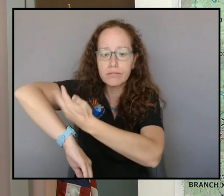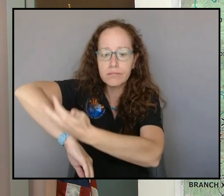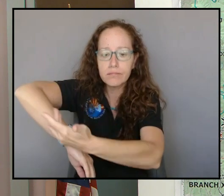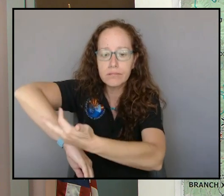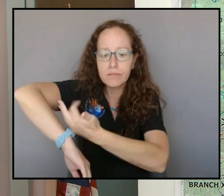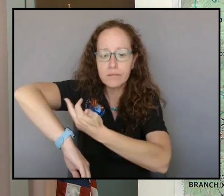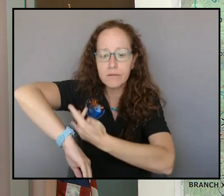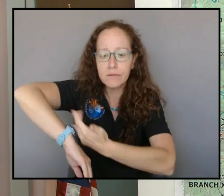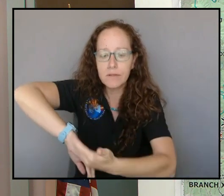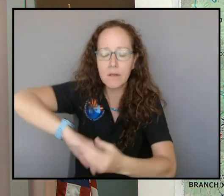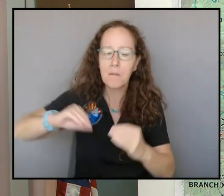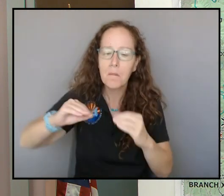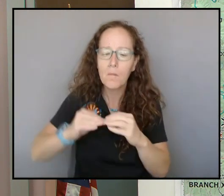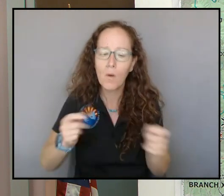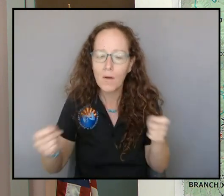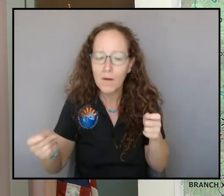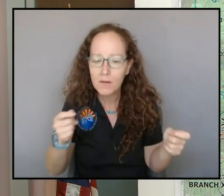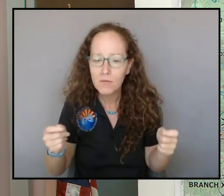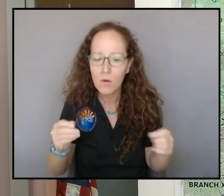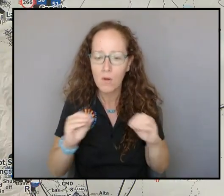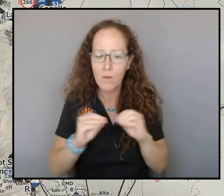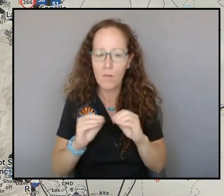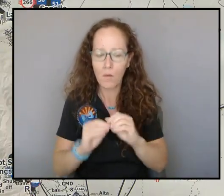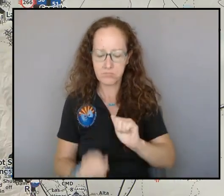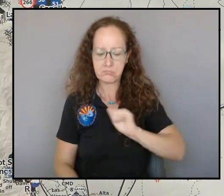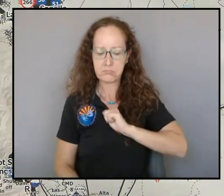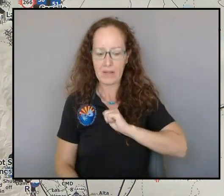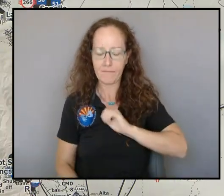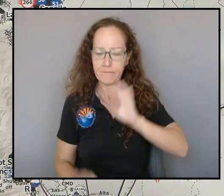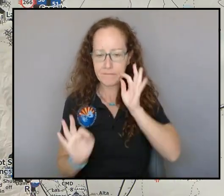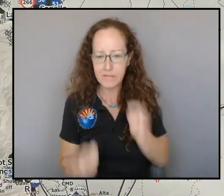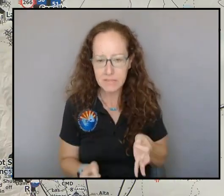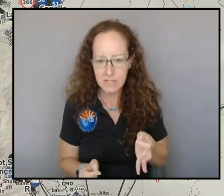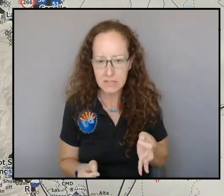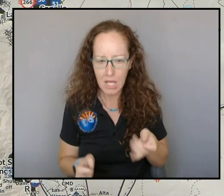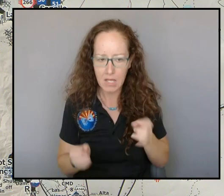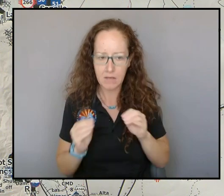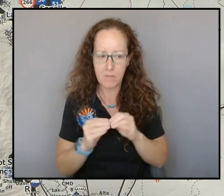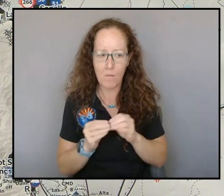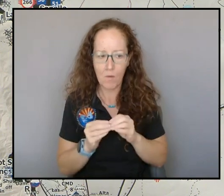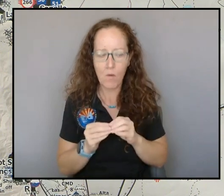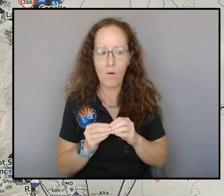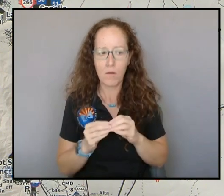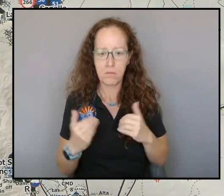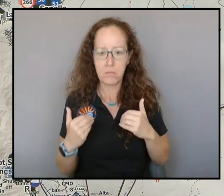severe conditions or results. So, if we can back that fire